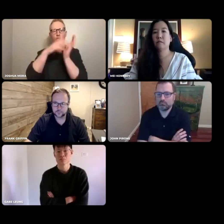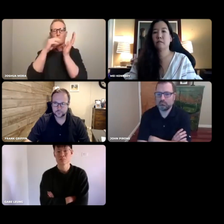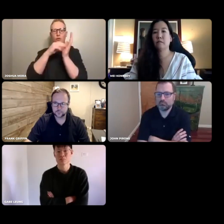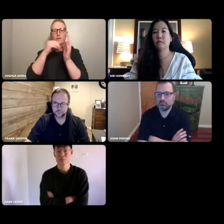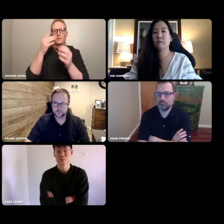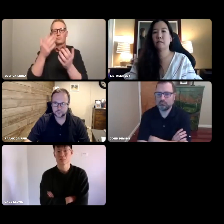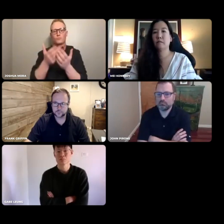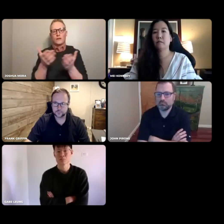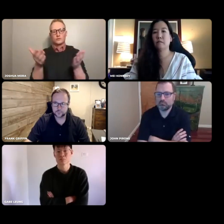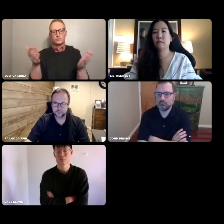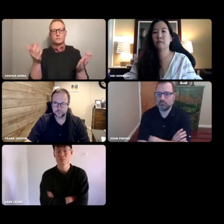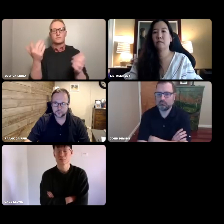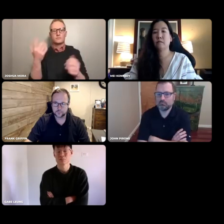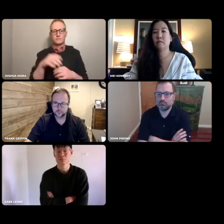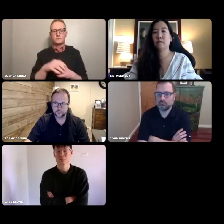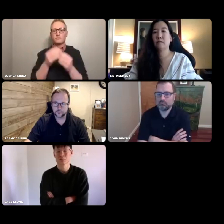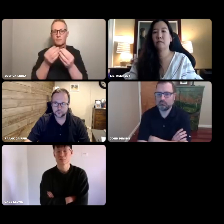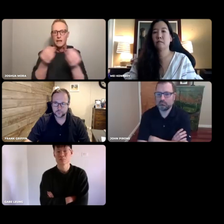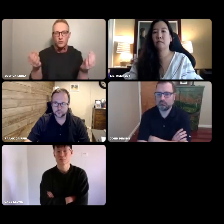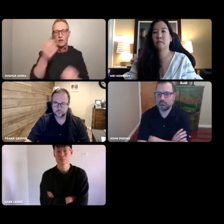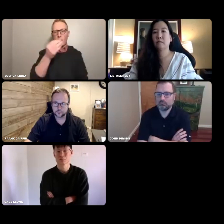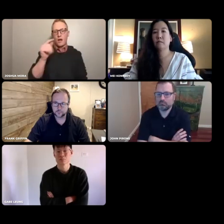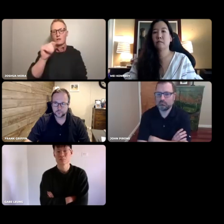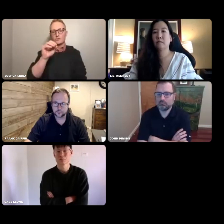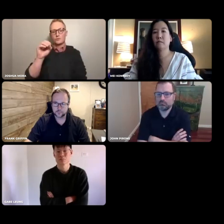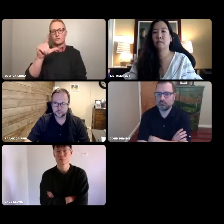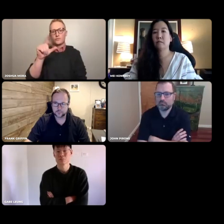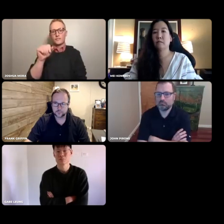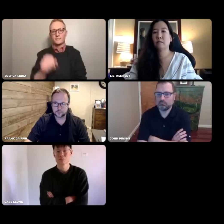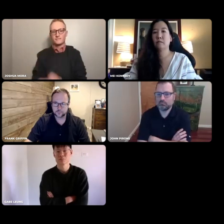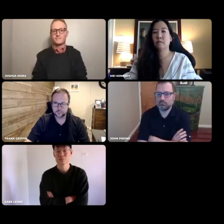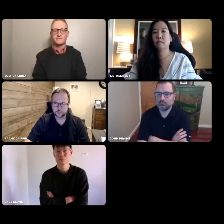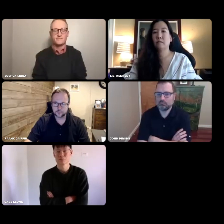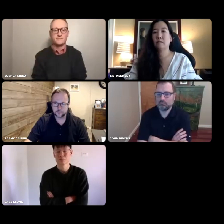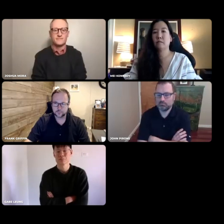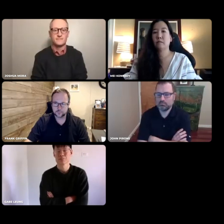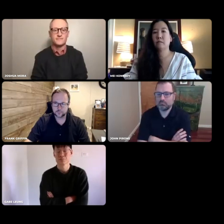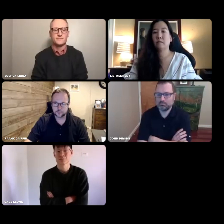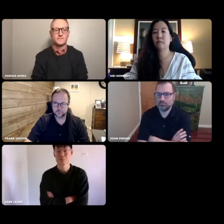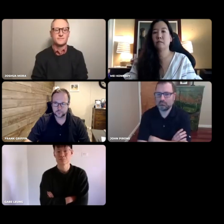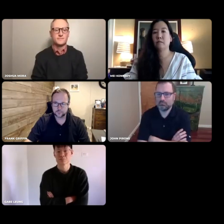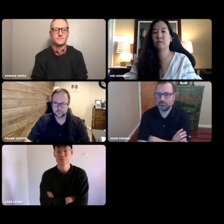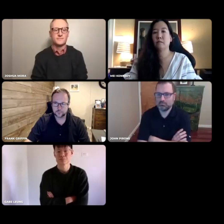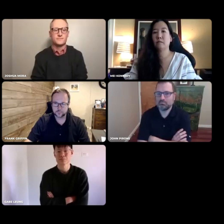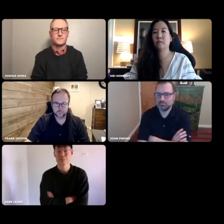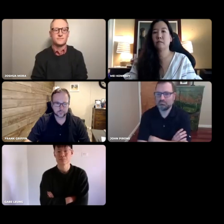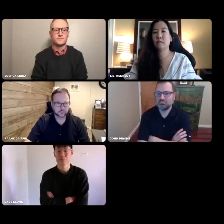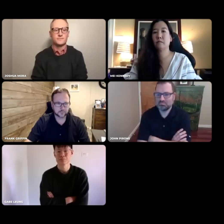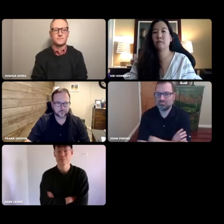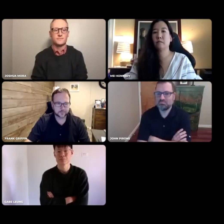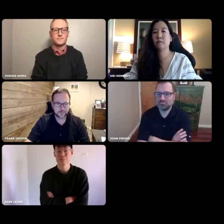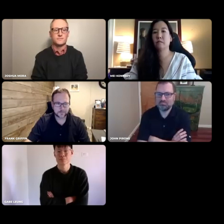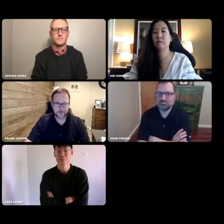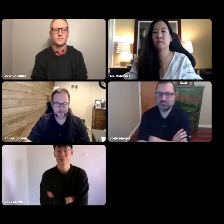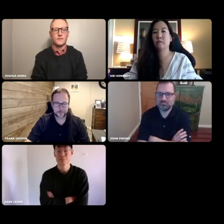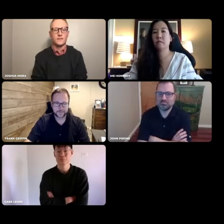The survey question should be up in front of you now. Please respond to that.